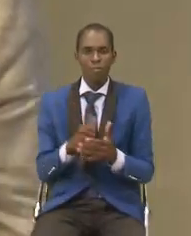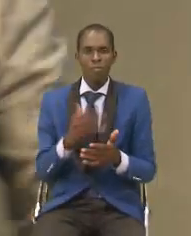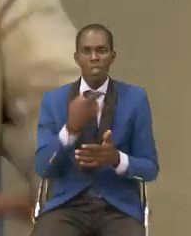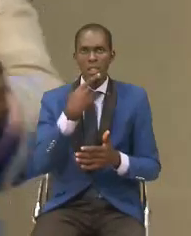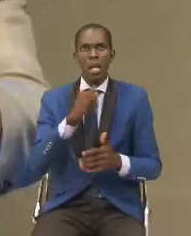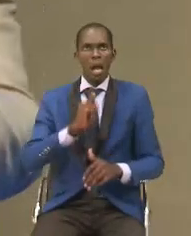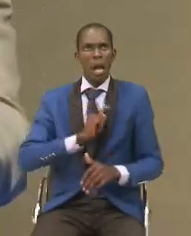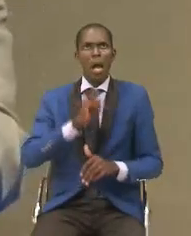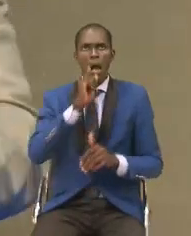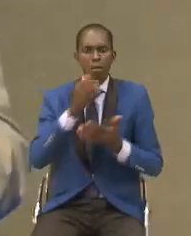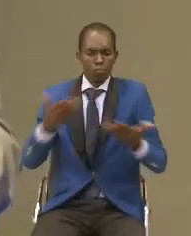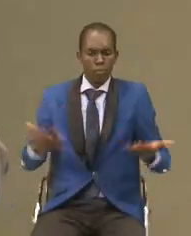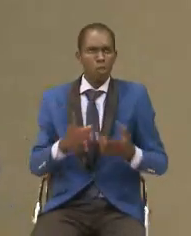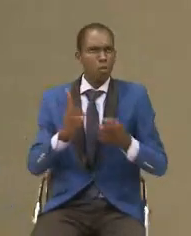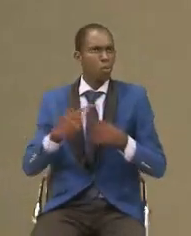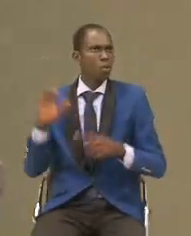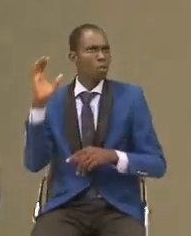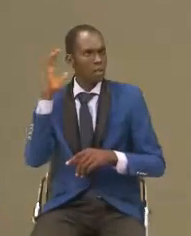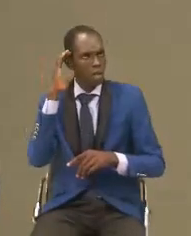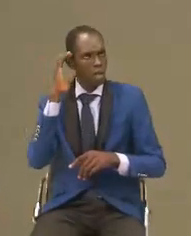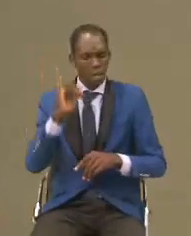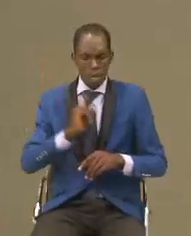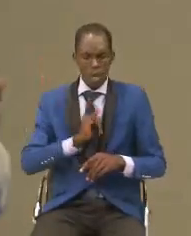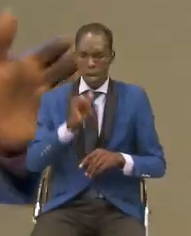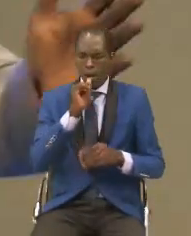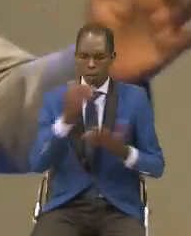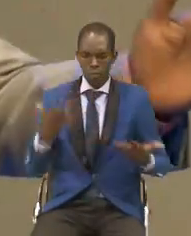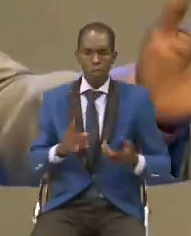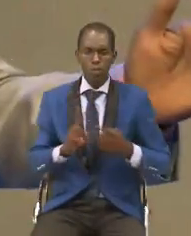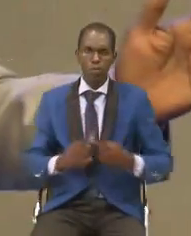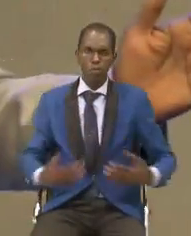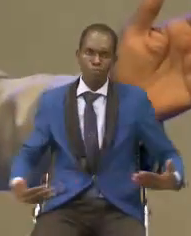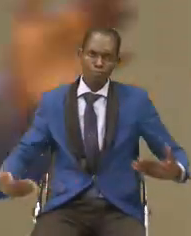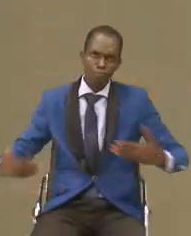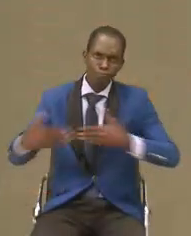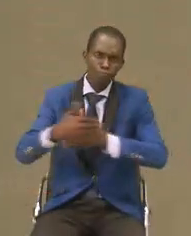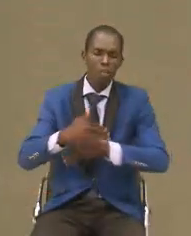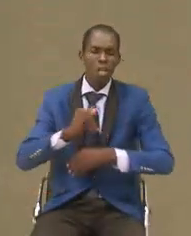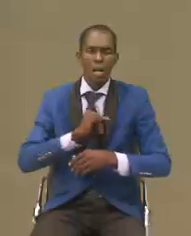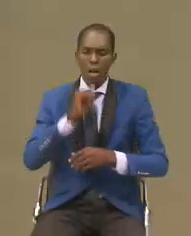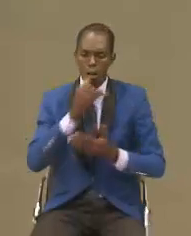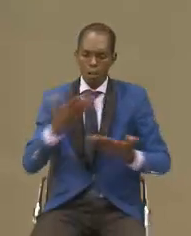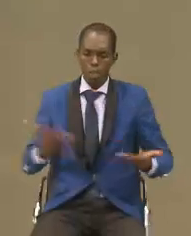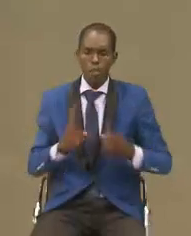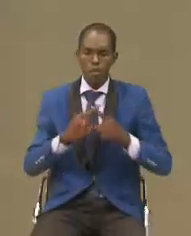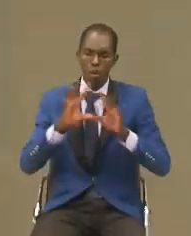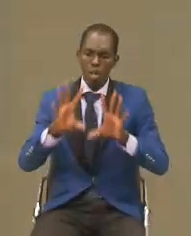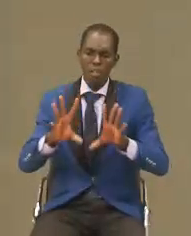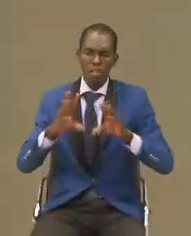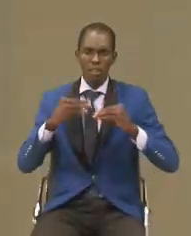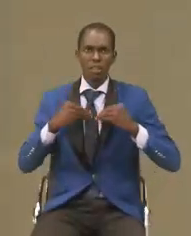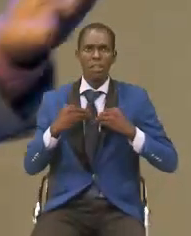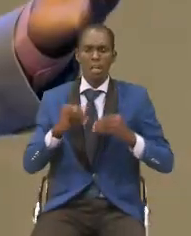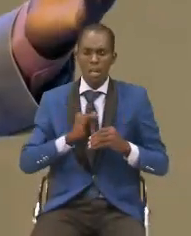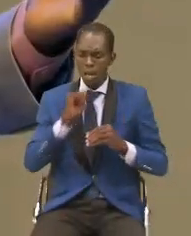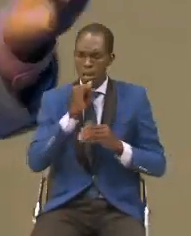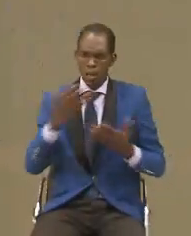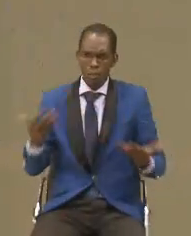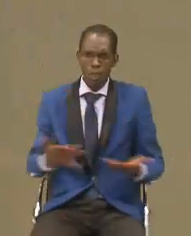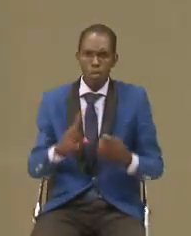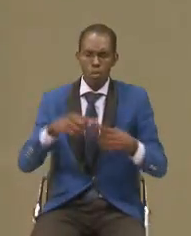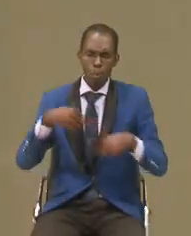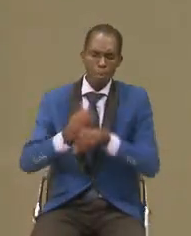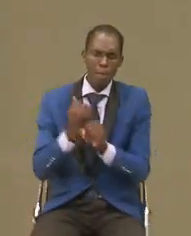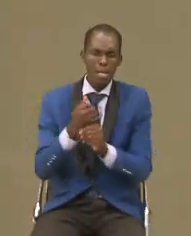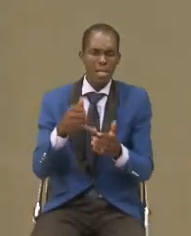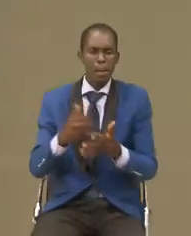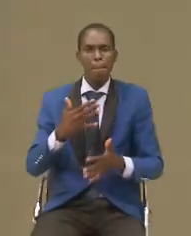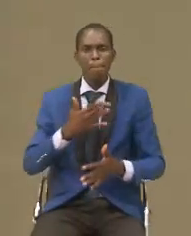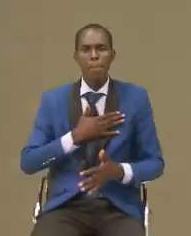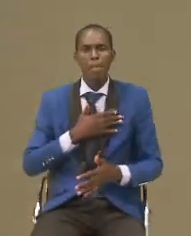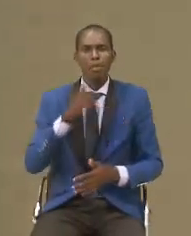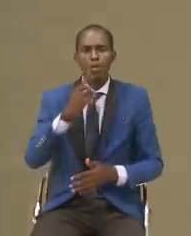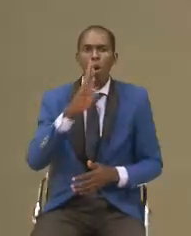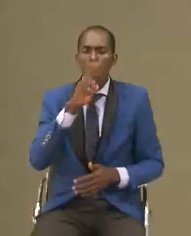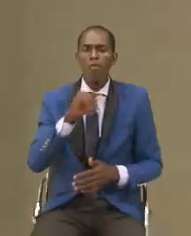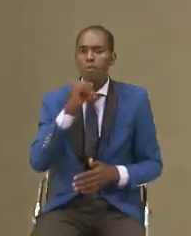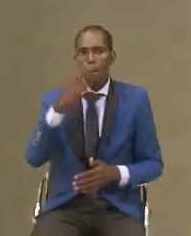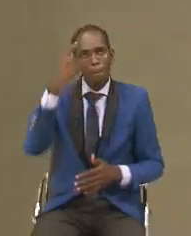you personalize it i am here to hear i am here to embrace i am here to act safe i'm here to make it